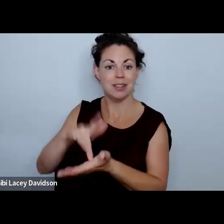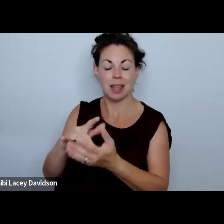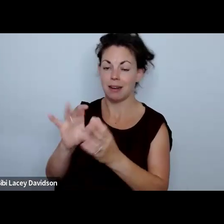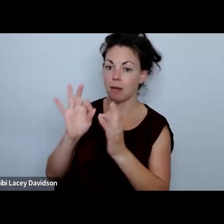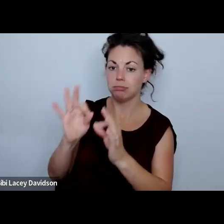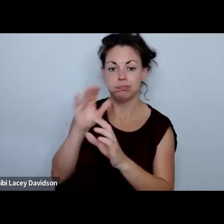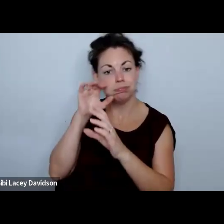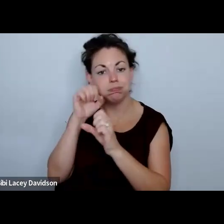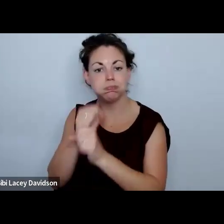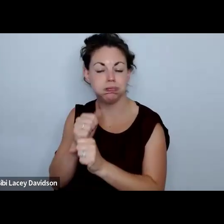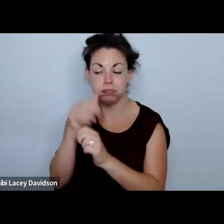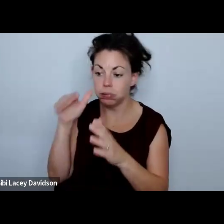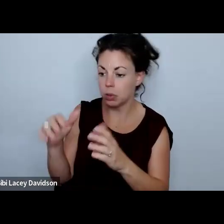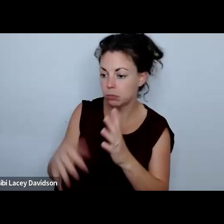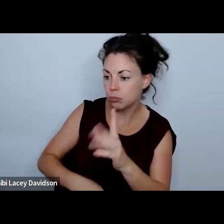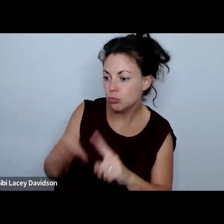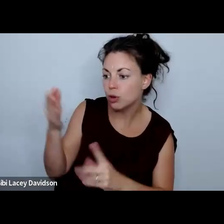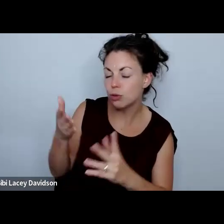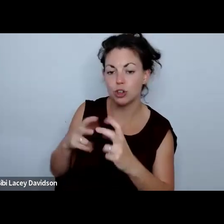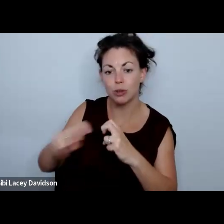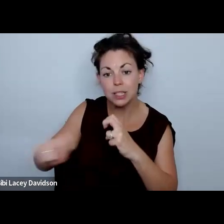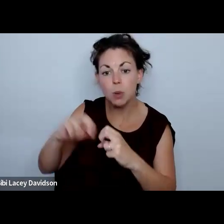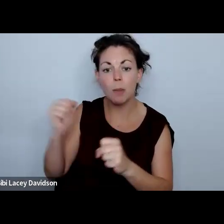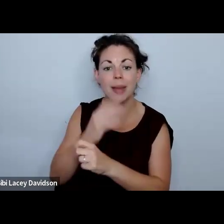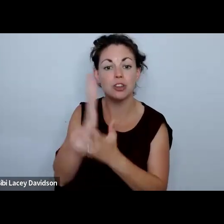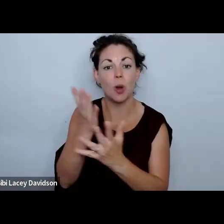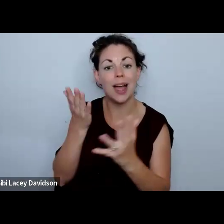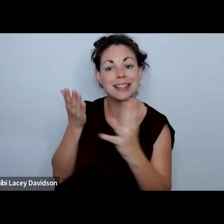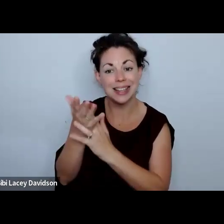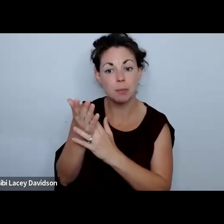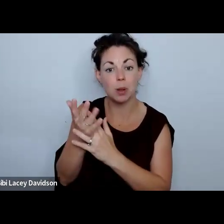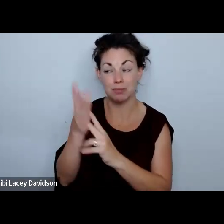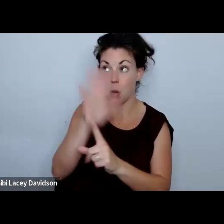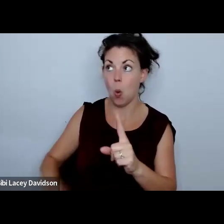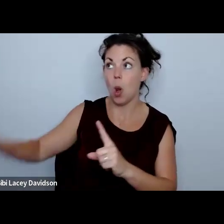a seven-year period by the Motability Foundation. The centre brings together